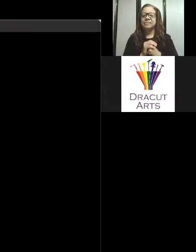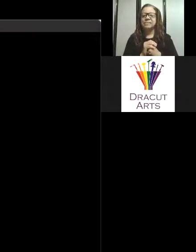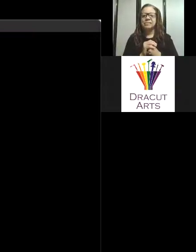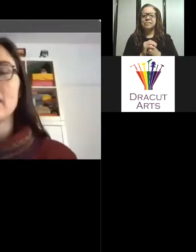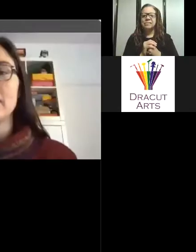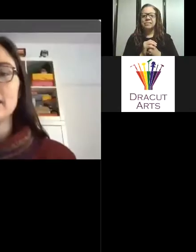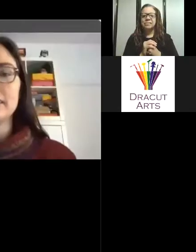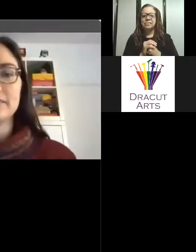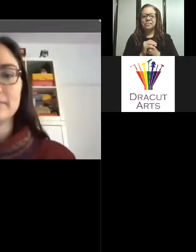All right.